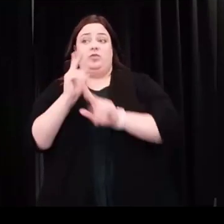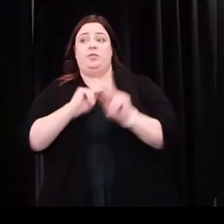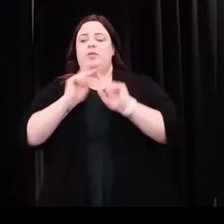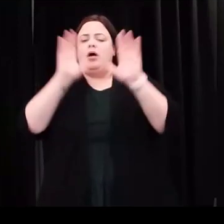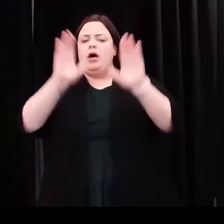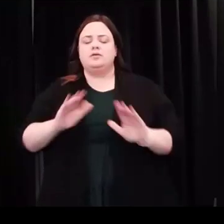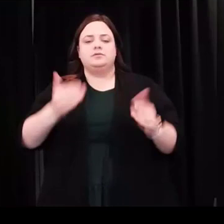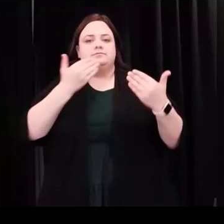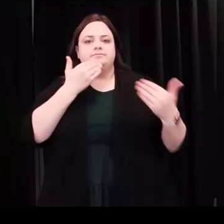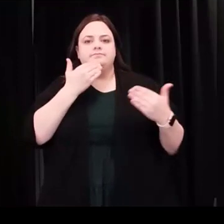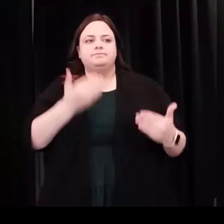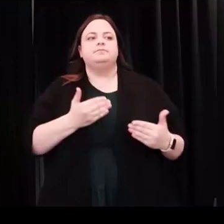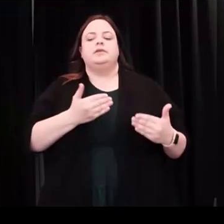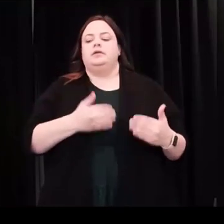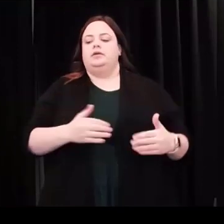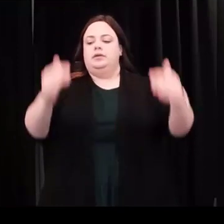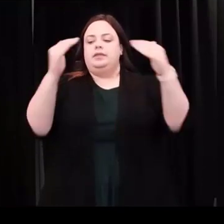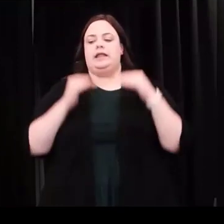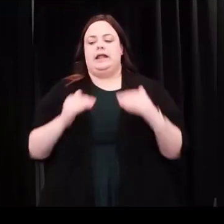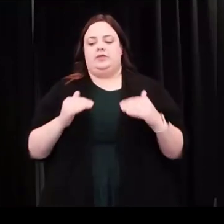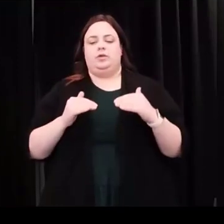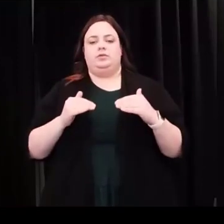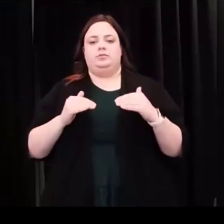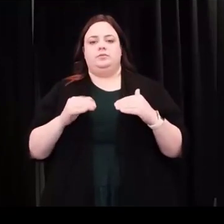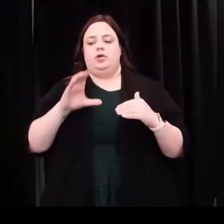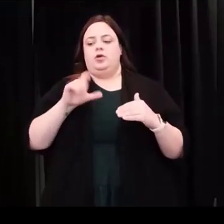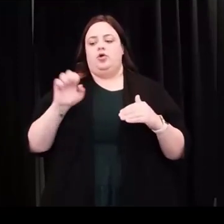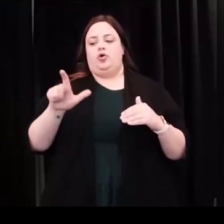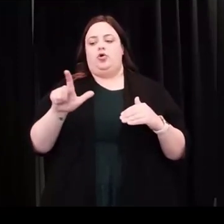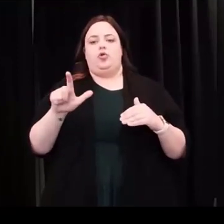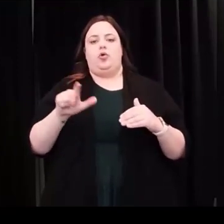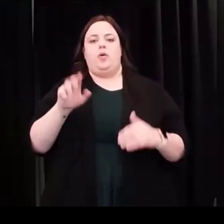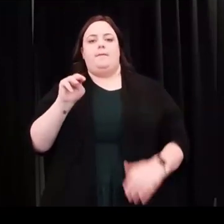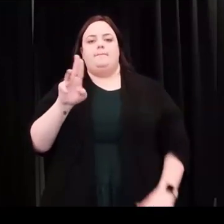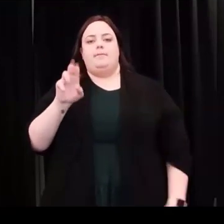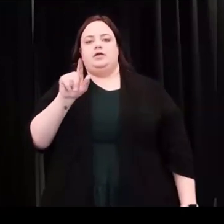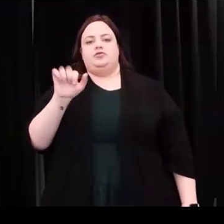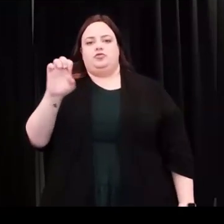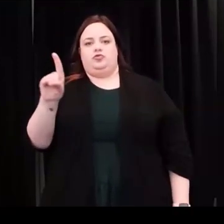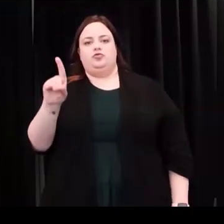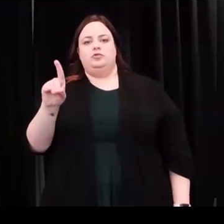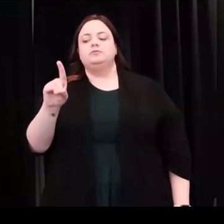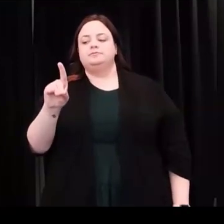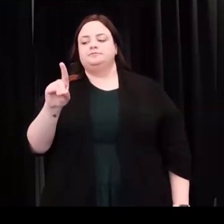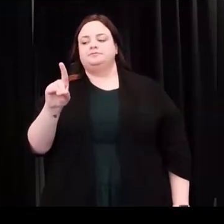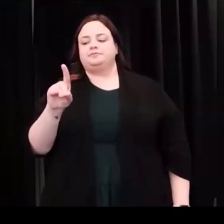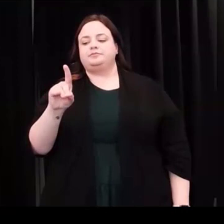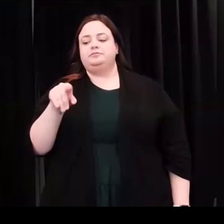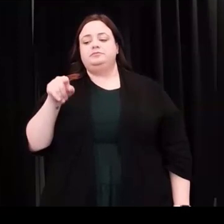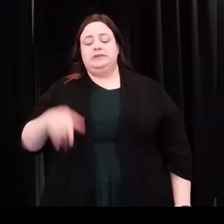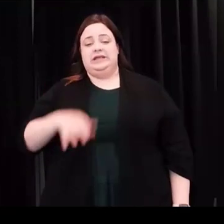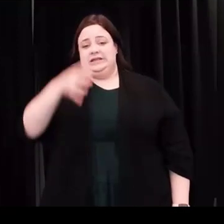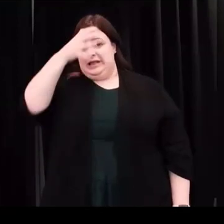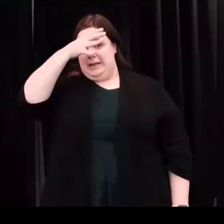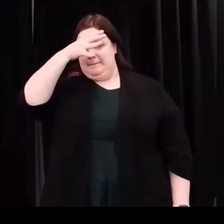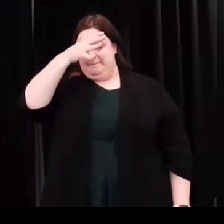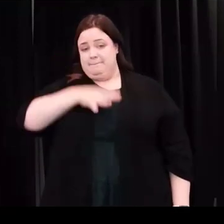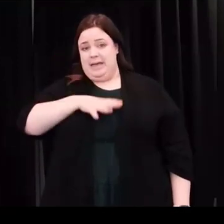so let's take a look at the next one. So we have Colonel Mustard. He is a male 38-year-old who